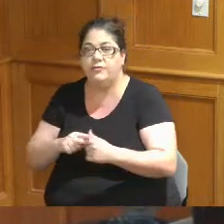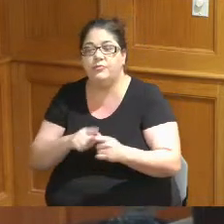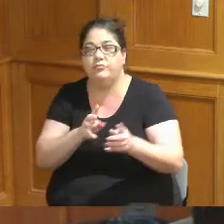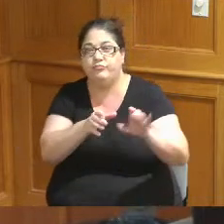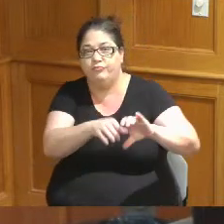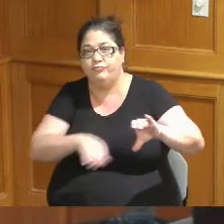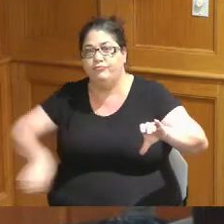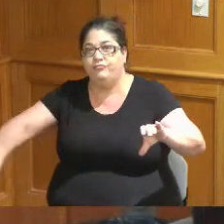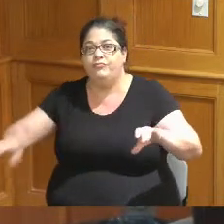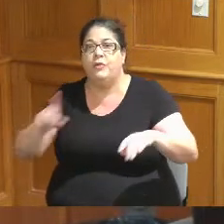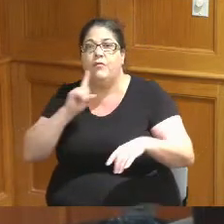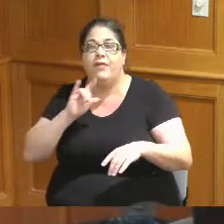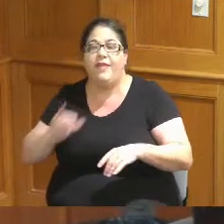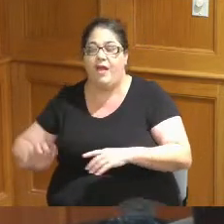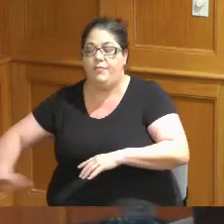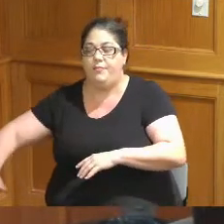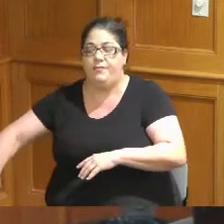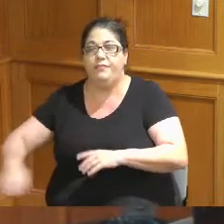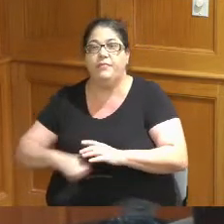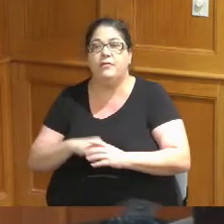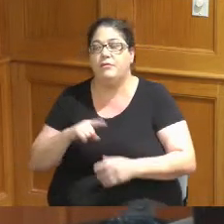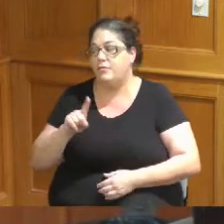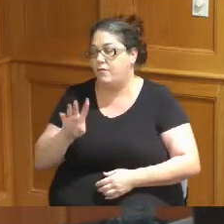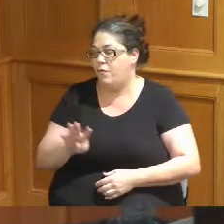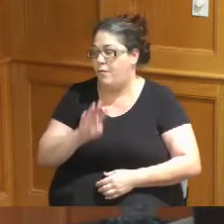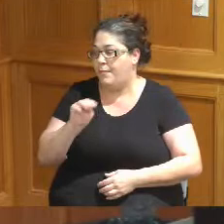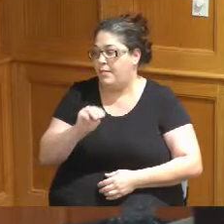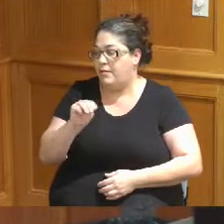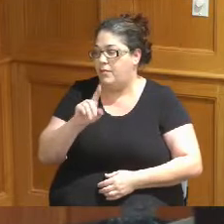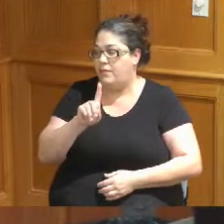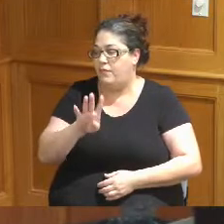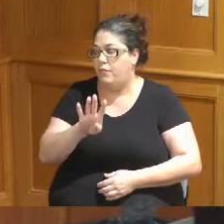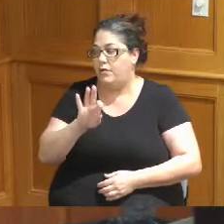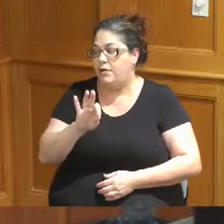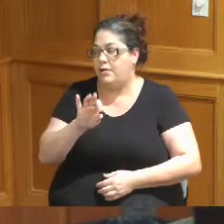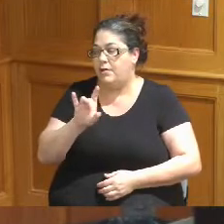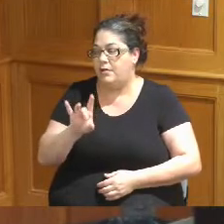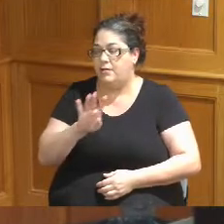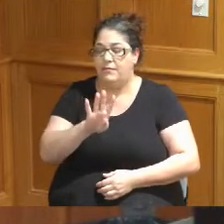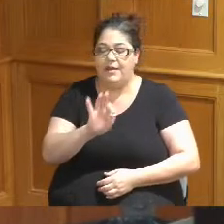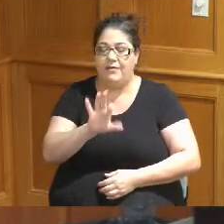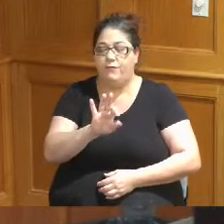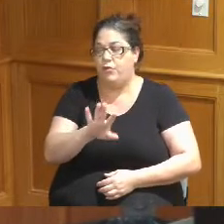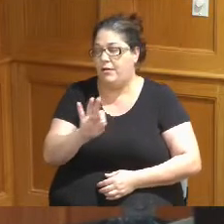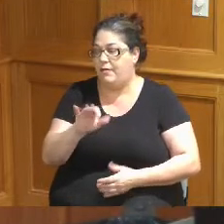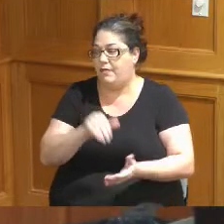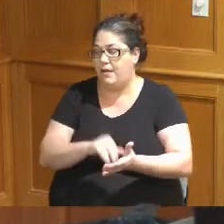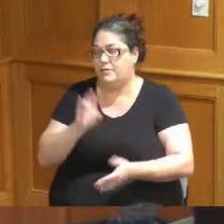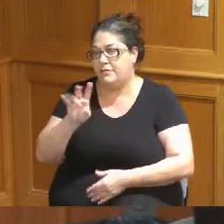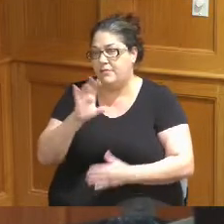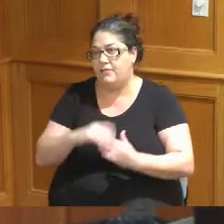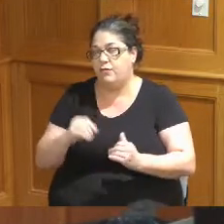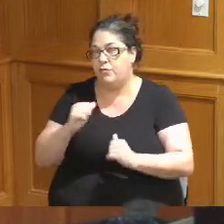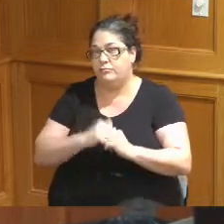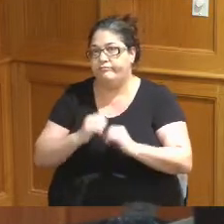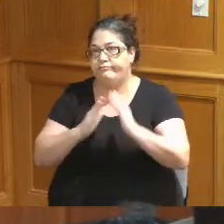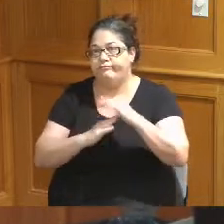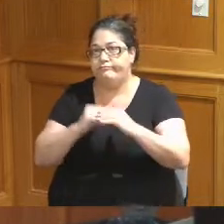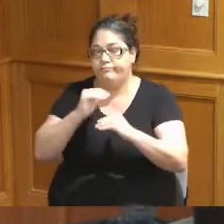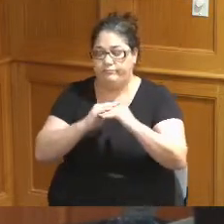requesting four million 949 700 in construction phase funding for this project this this project